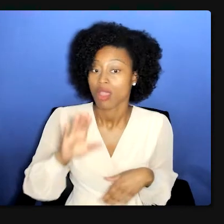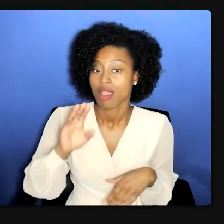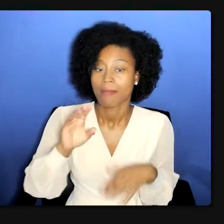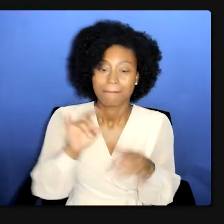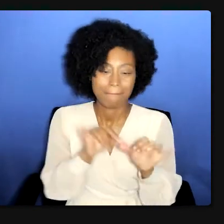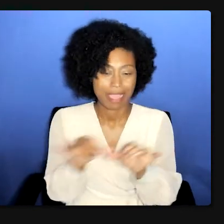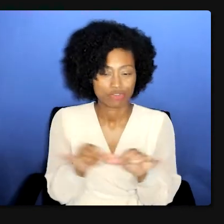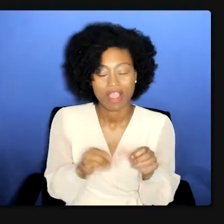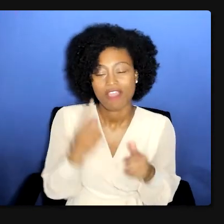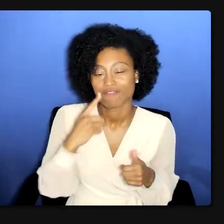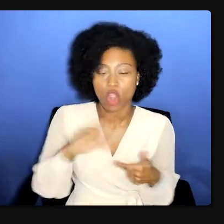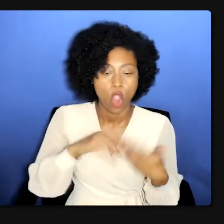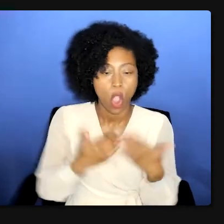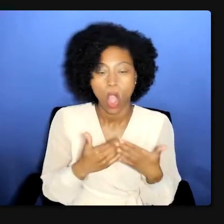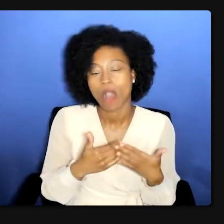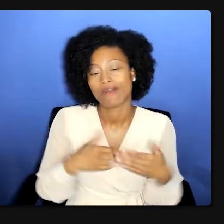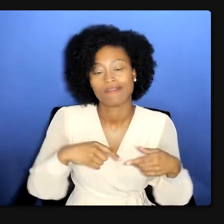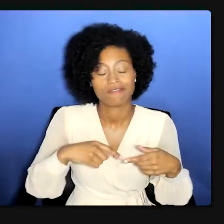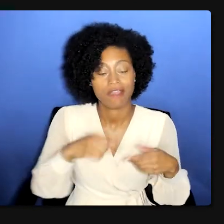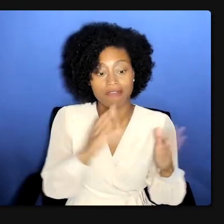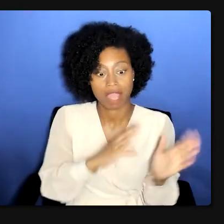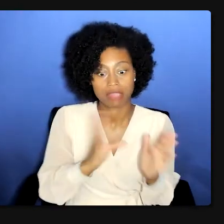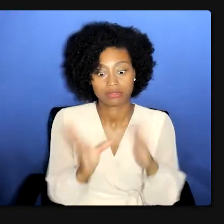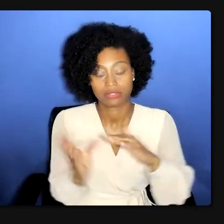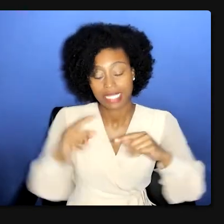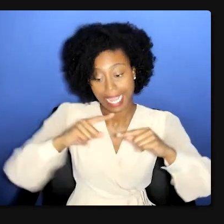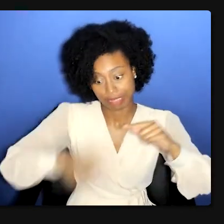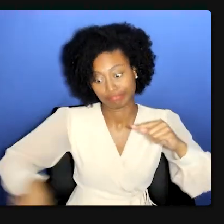These metrics are for all phases of your player lifecycle,